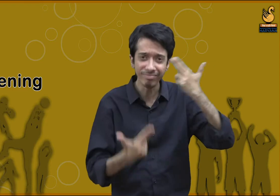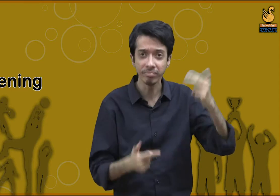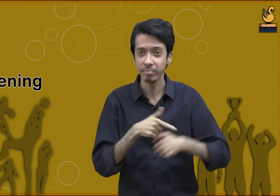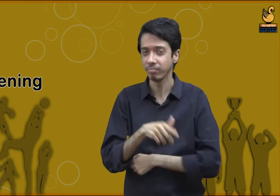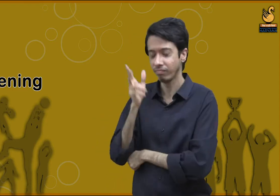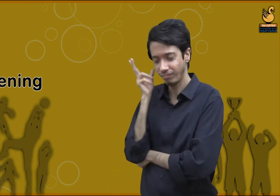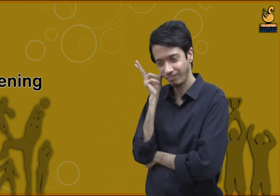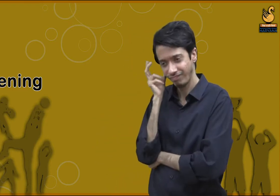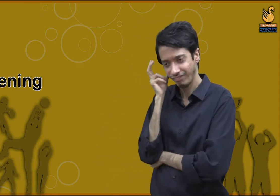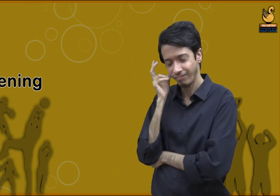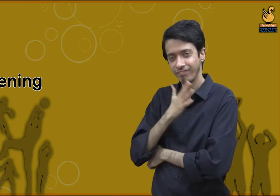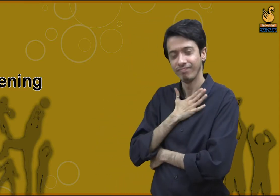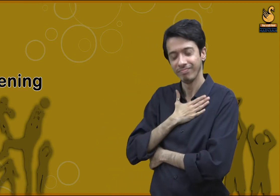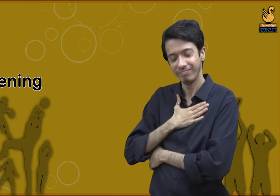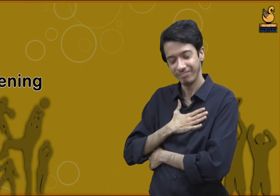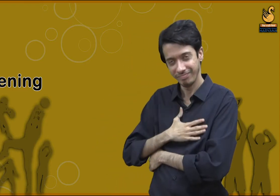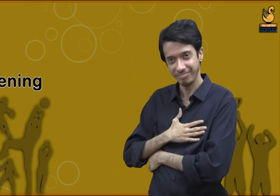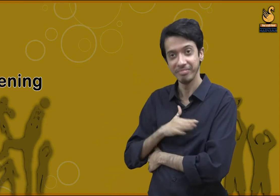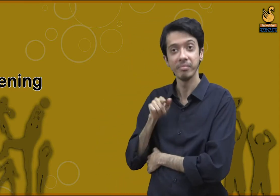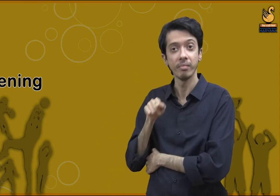and understand what another person is saying.